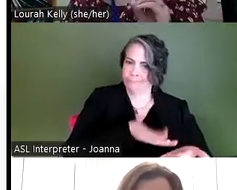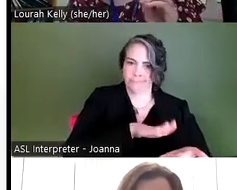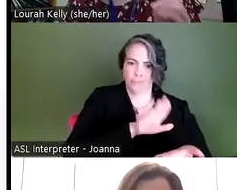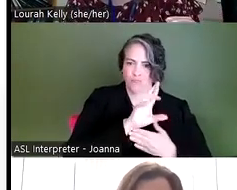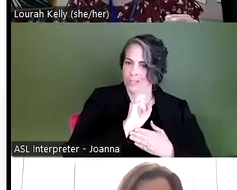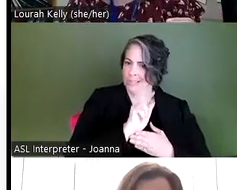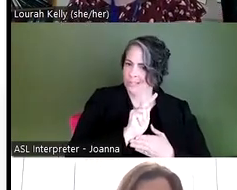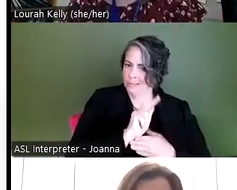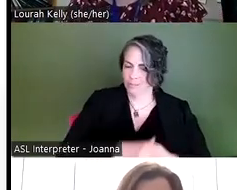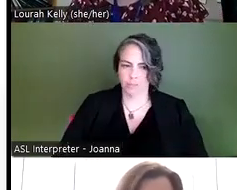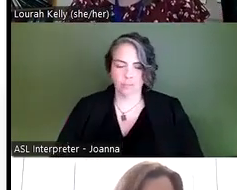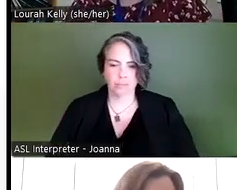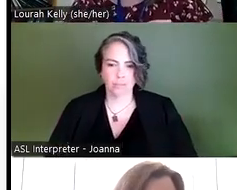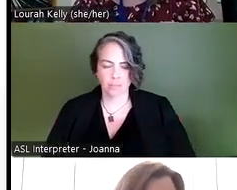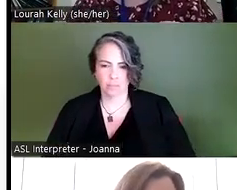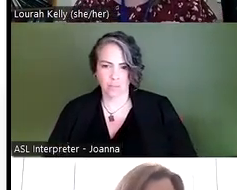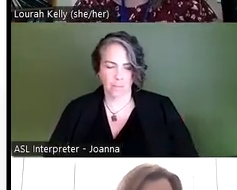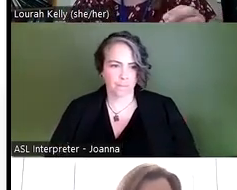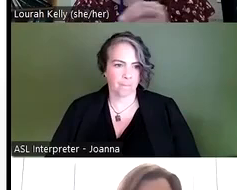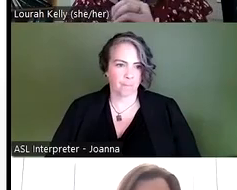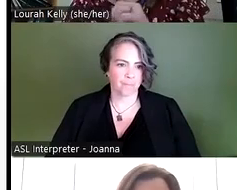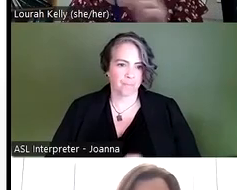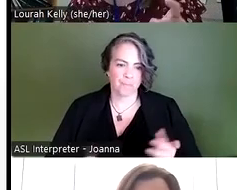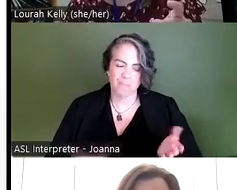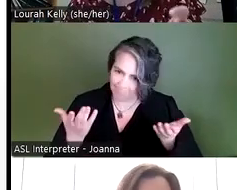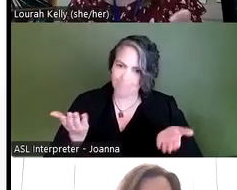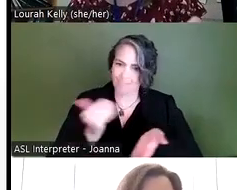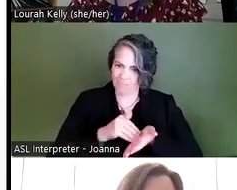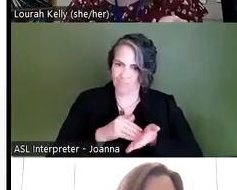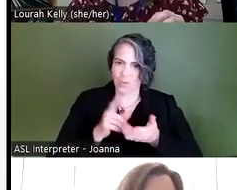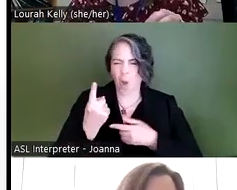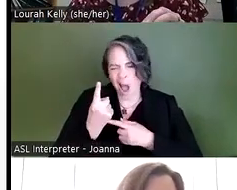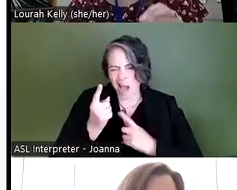And then here these patterns are similar. There's one difference we're looking at